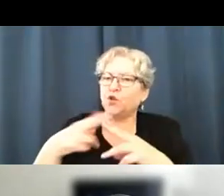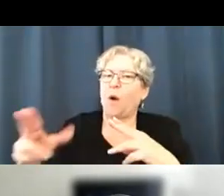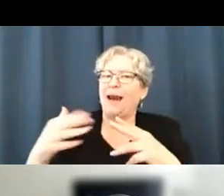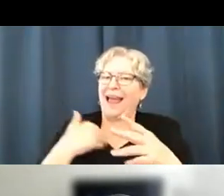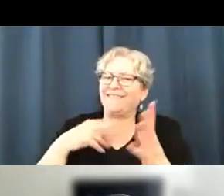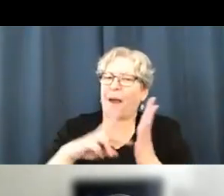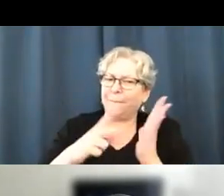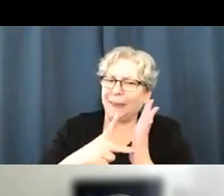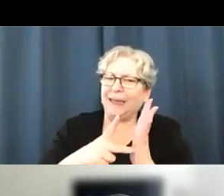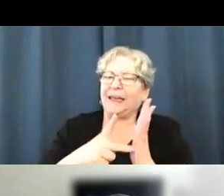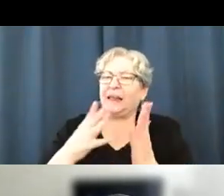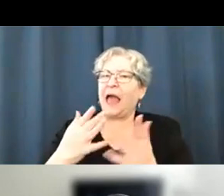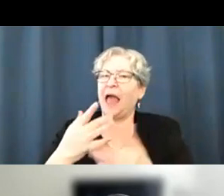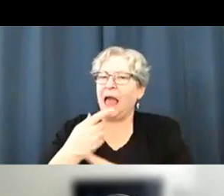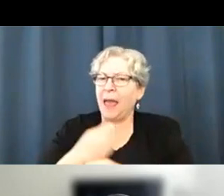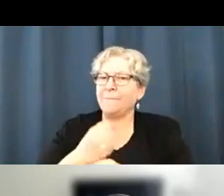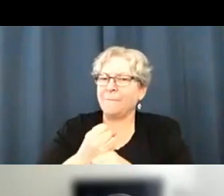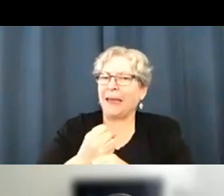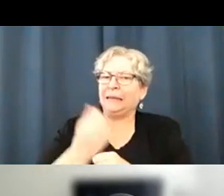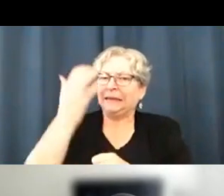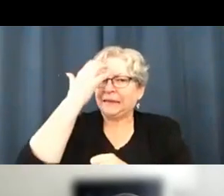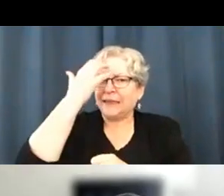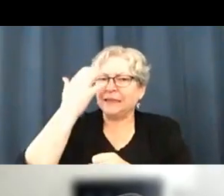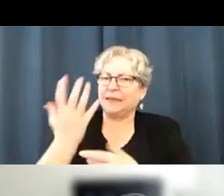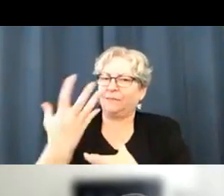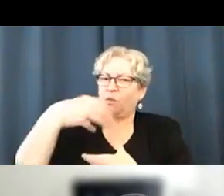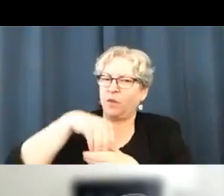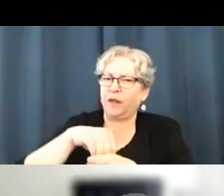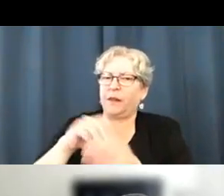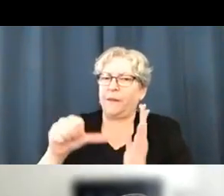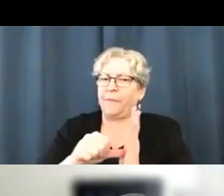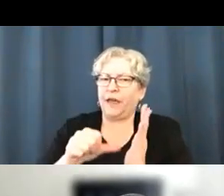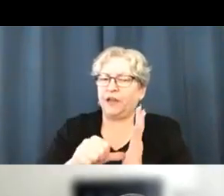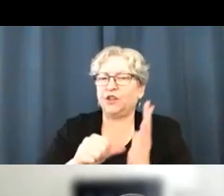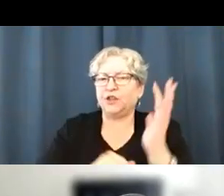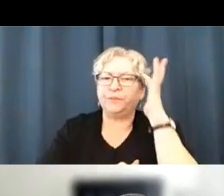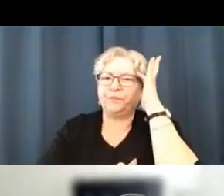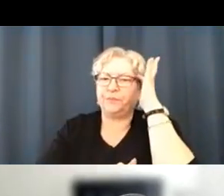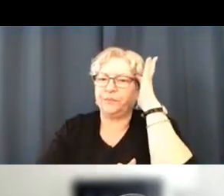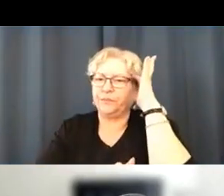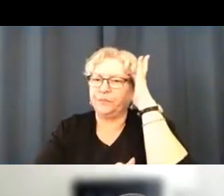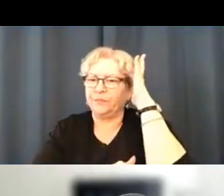and they should be logically nested. So, there's a structure here